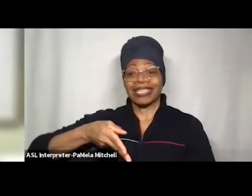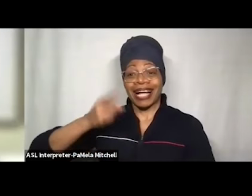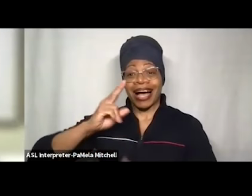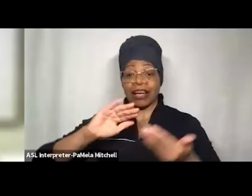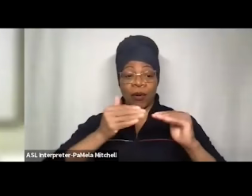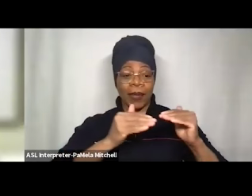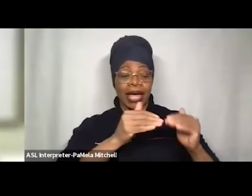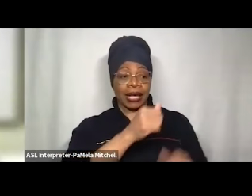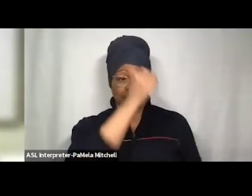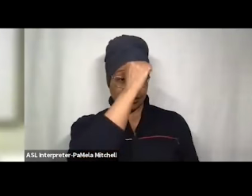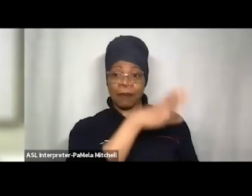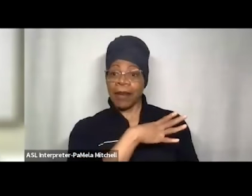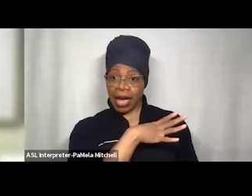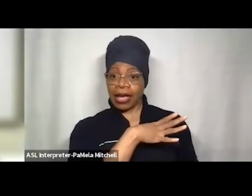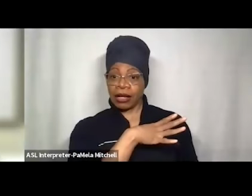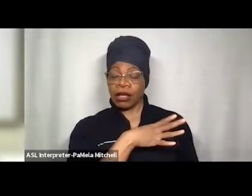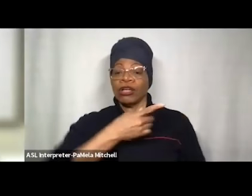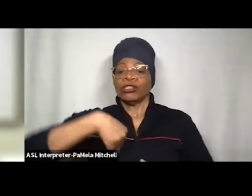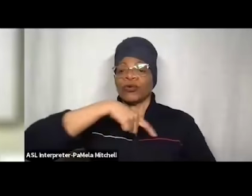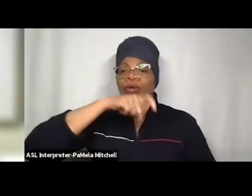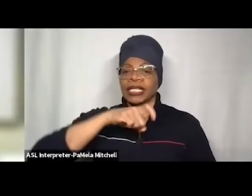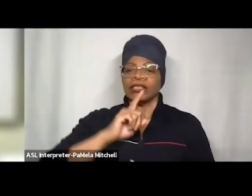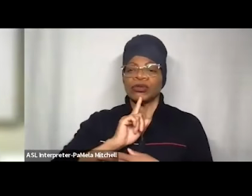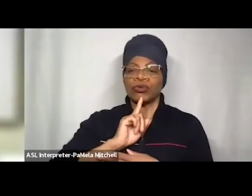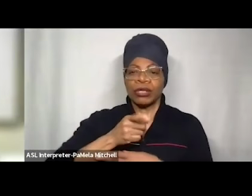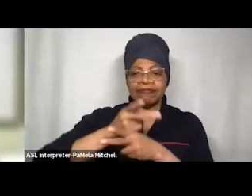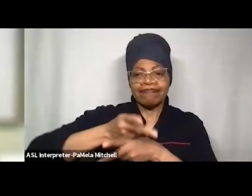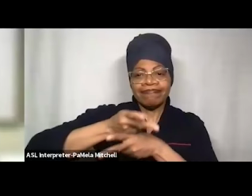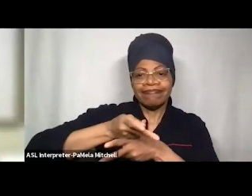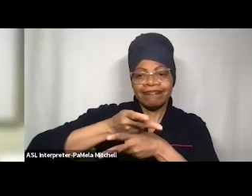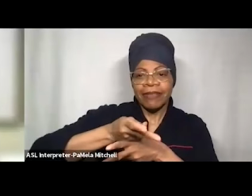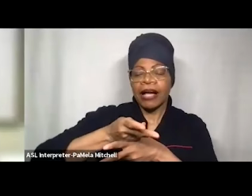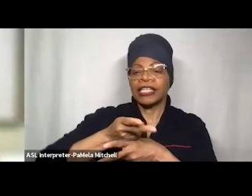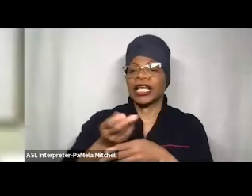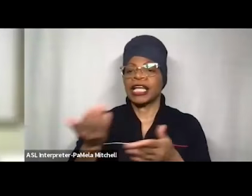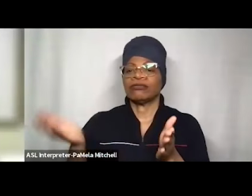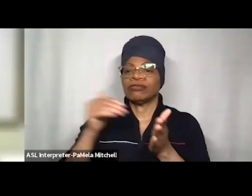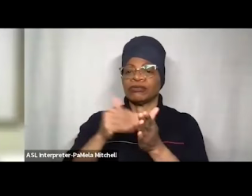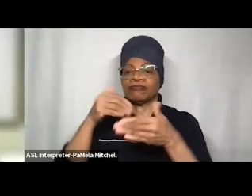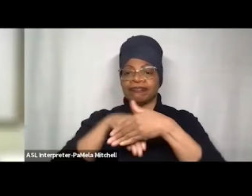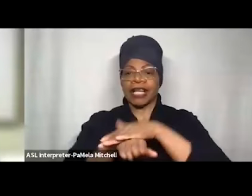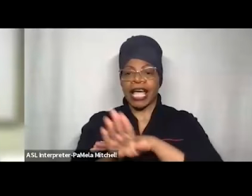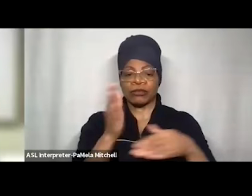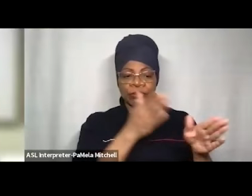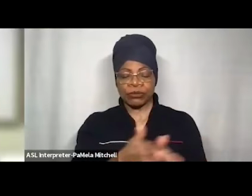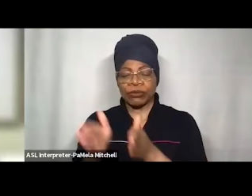And so, we need to take caution in reentry planning to make sure that we provide a good assessment